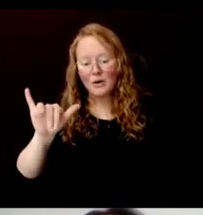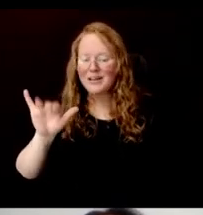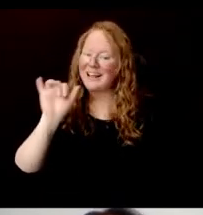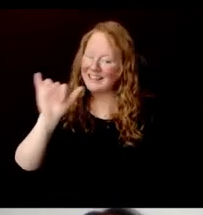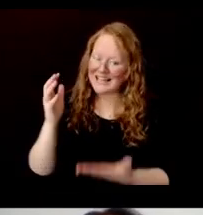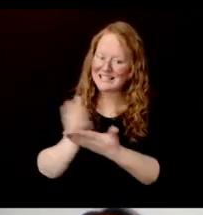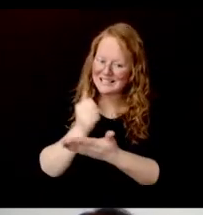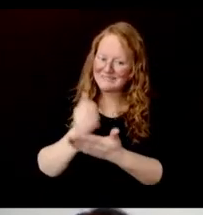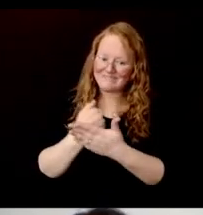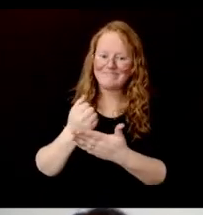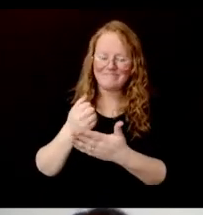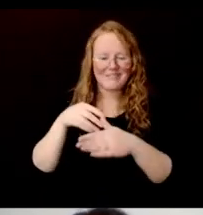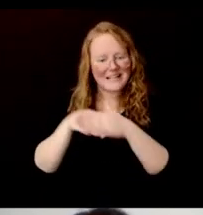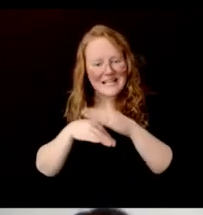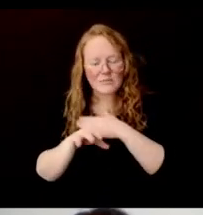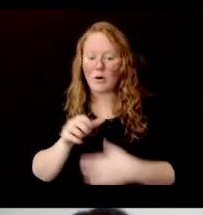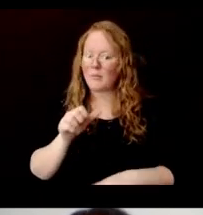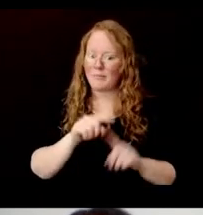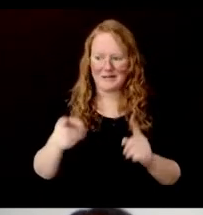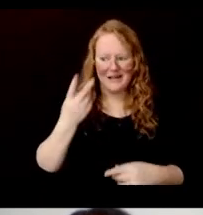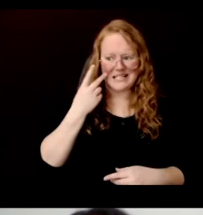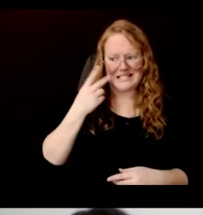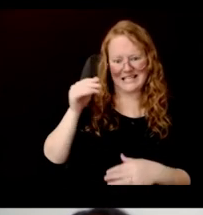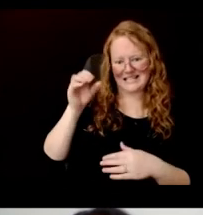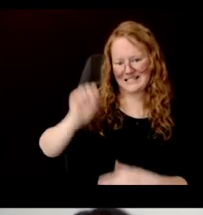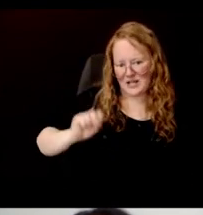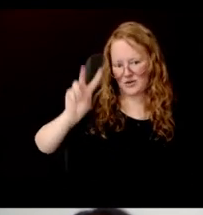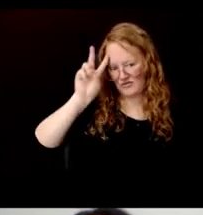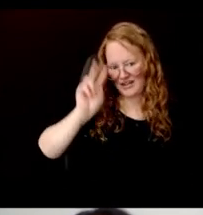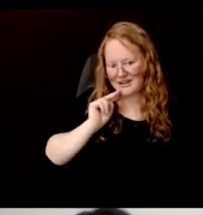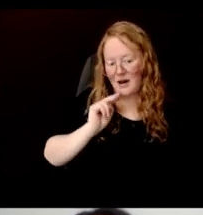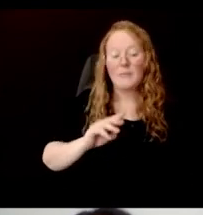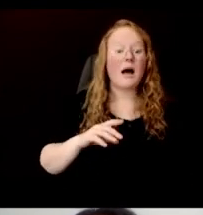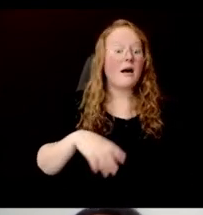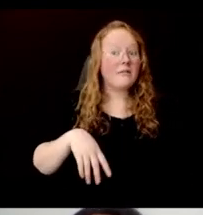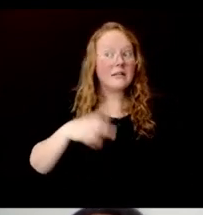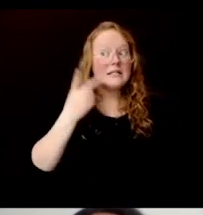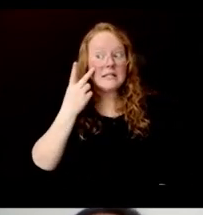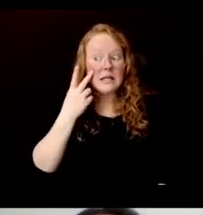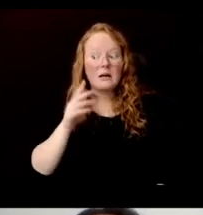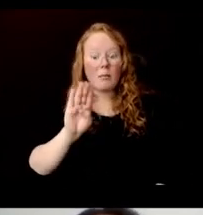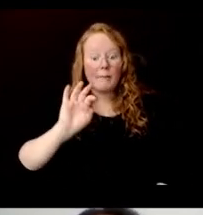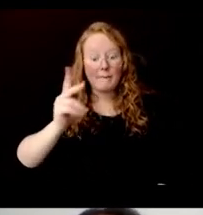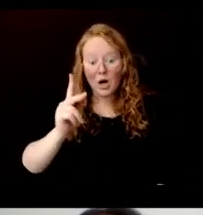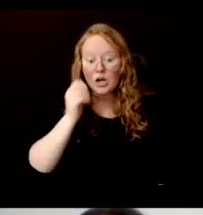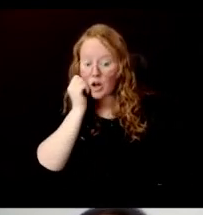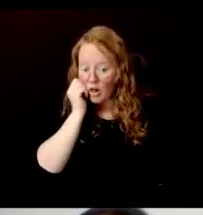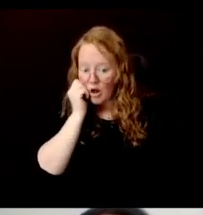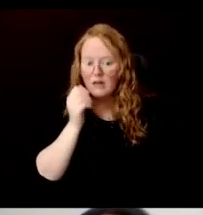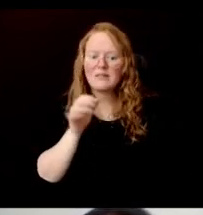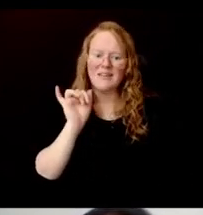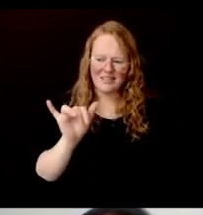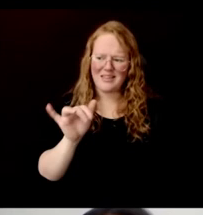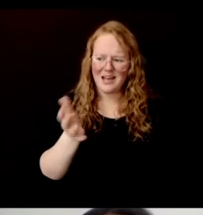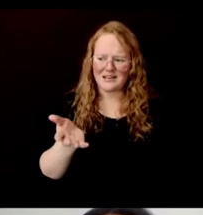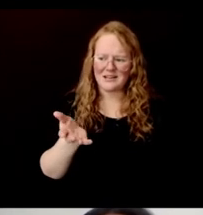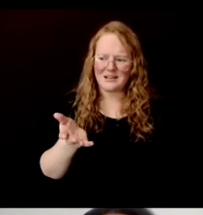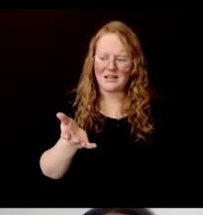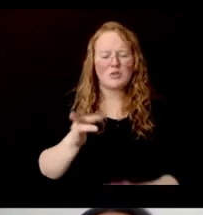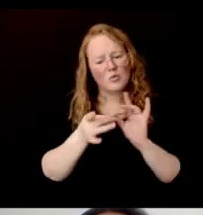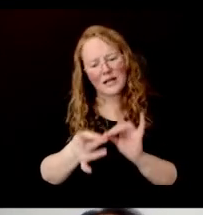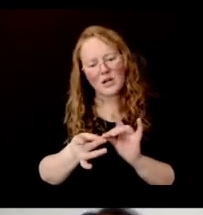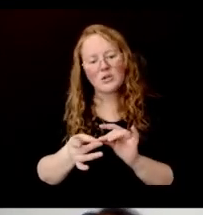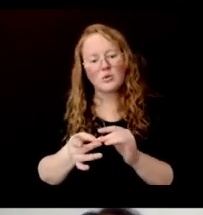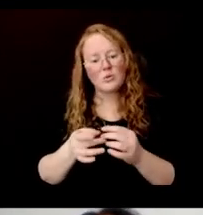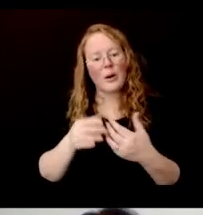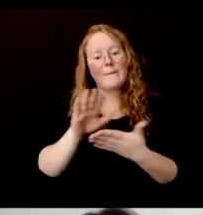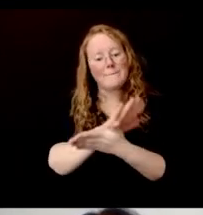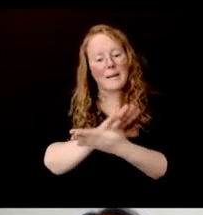I have seen examples of bark cloth from southern Vietnam made from a plant related to paper mulberry.